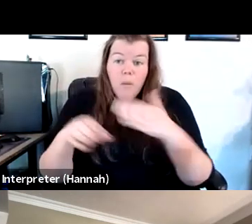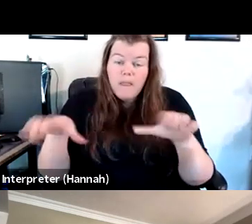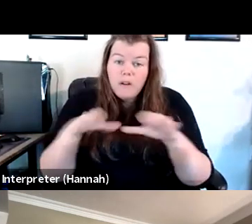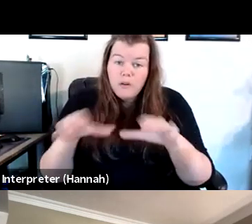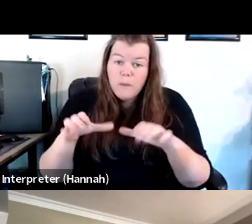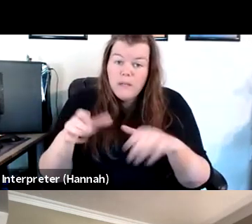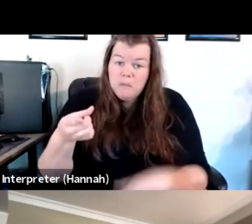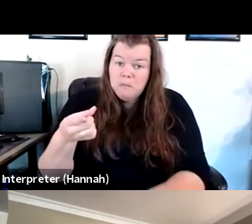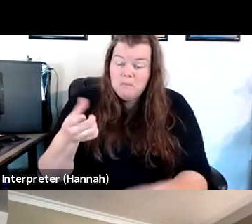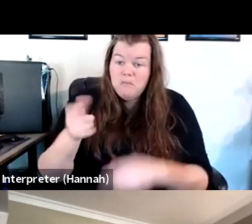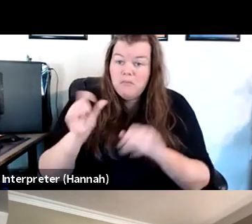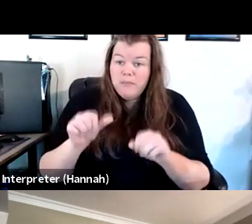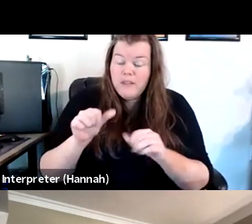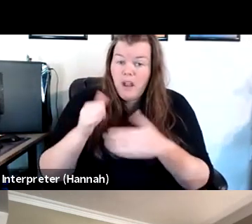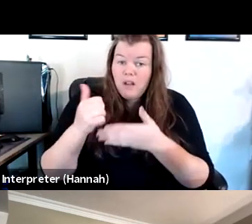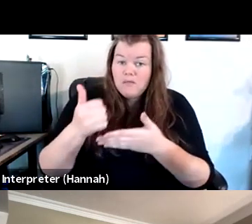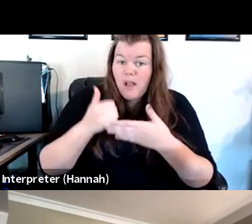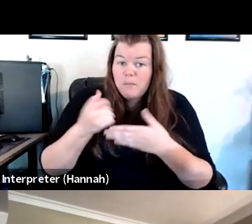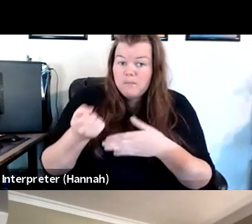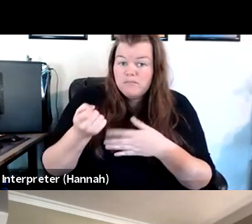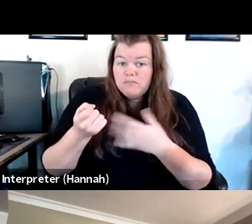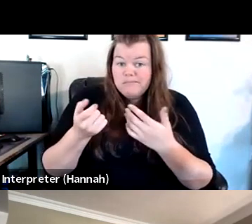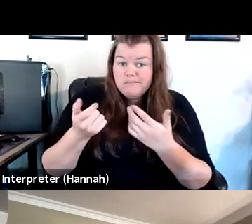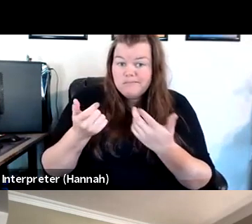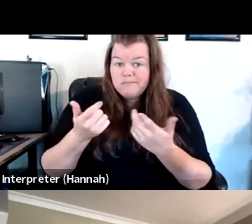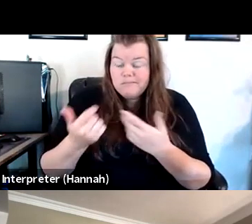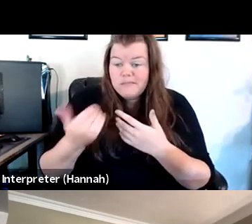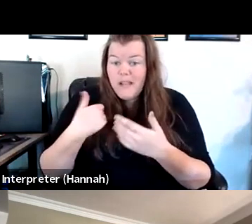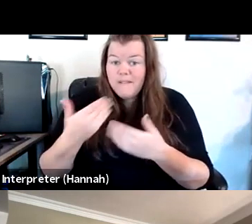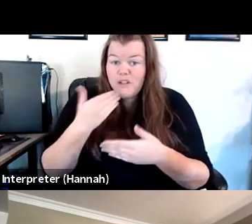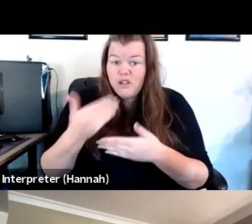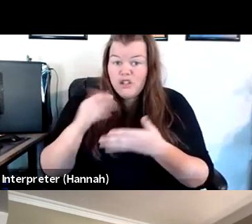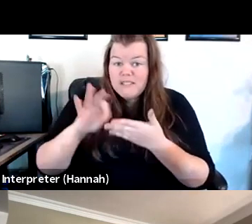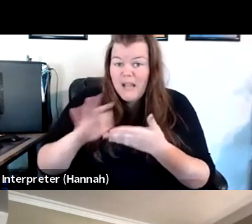and are able to have a good count of knowing who is on a guardianship in their state I guess?